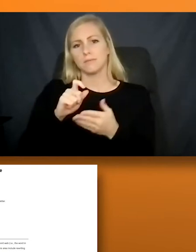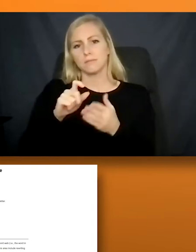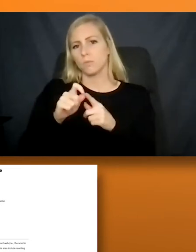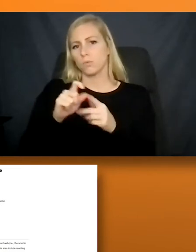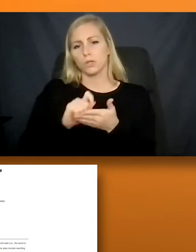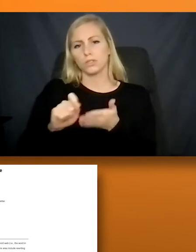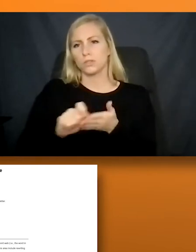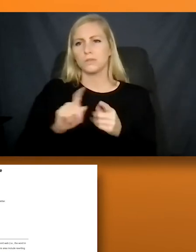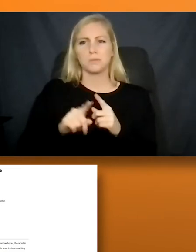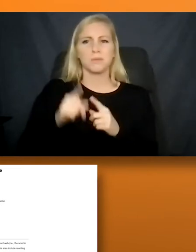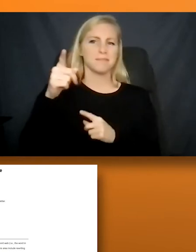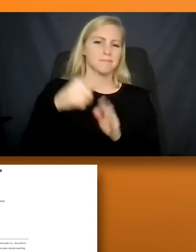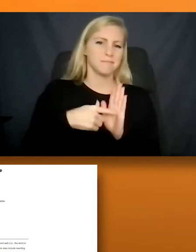This is just an idea.